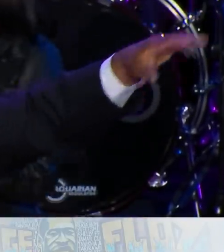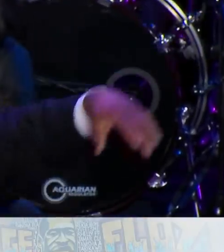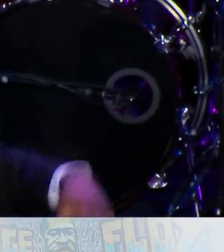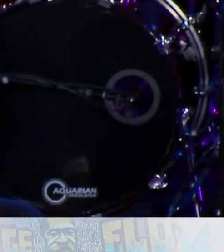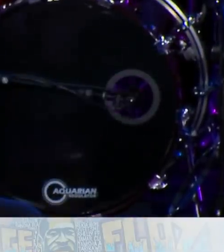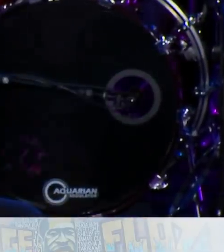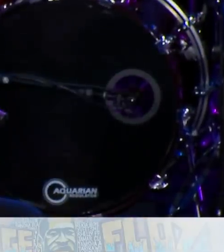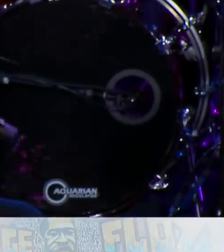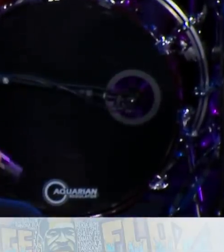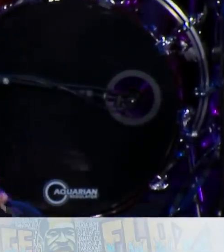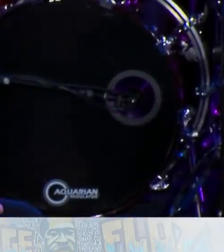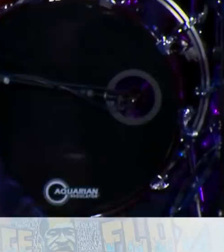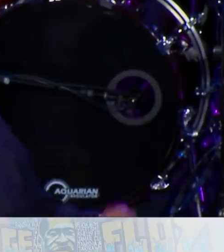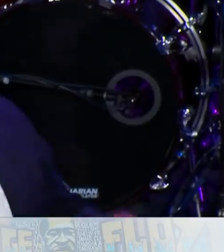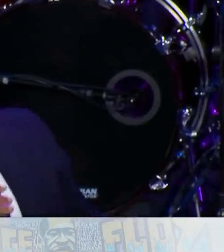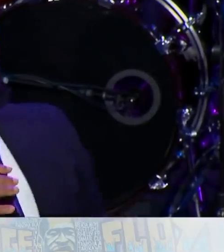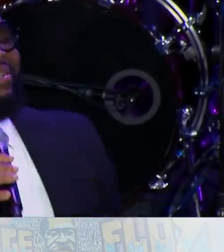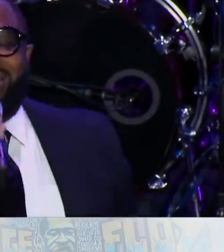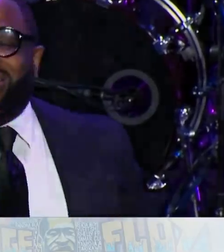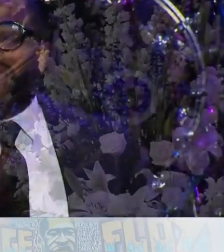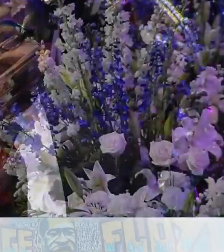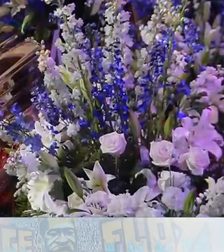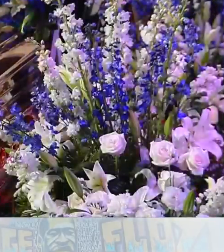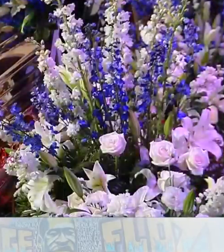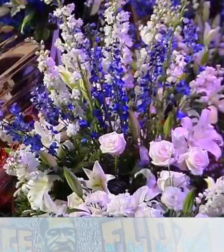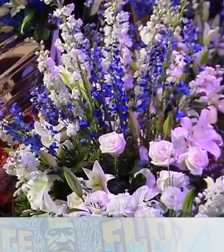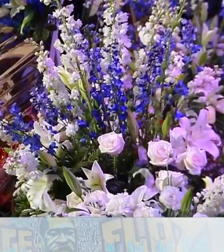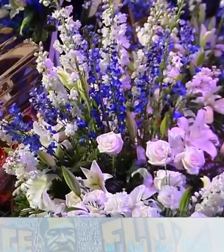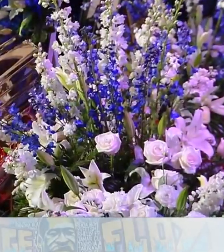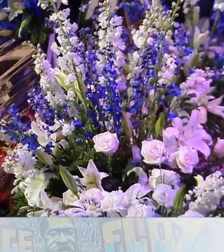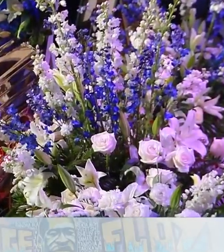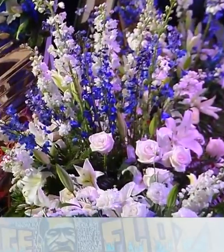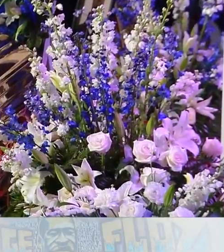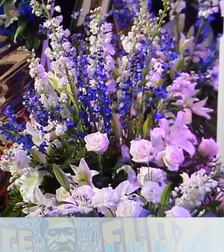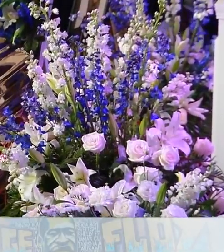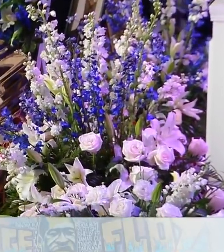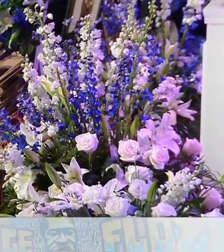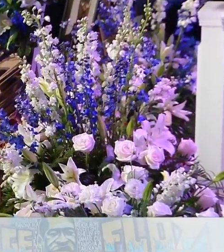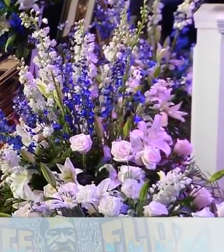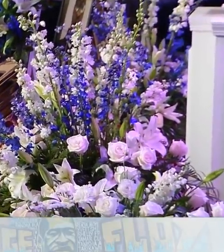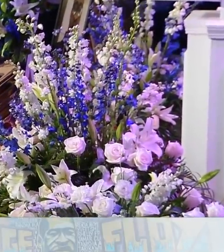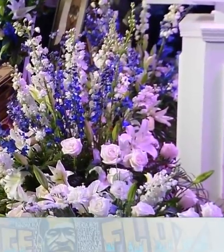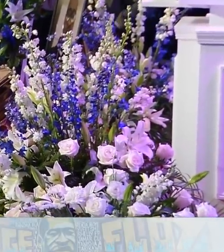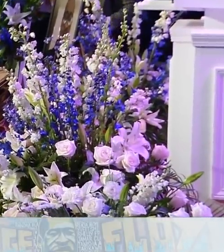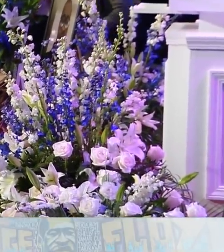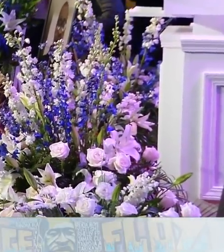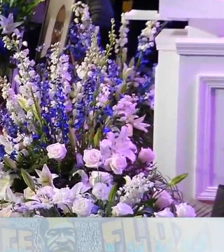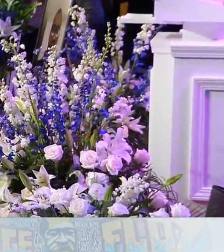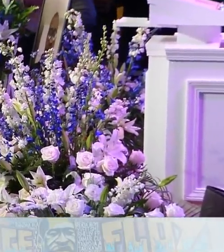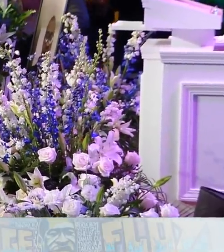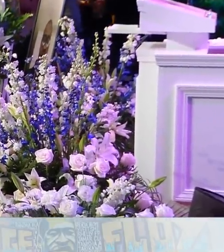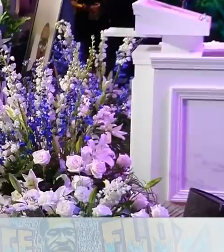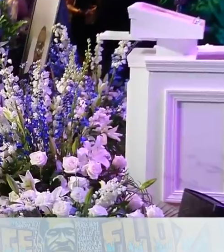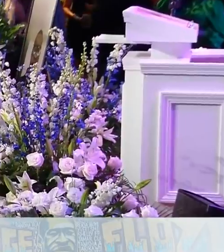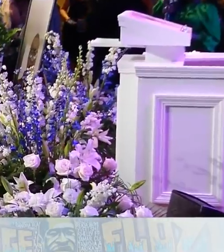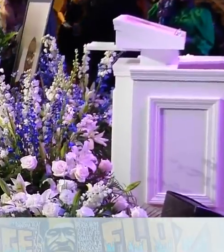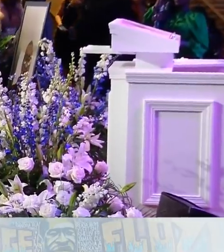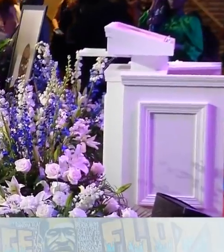EVERY PRAISE, EVERY PRAISE IS TO OUR GOD. SING HALLELUJAH.